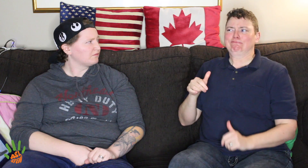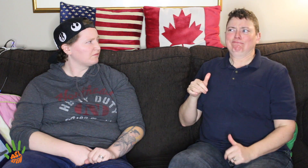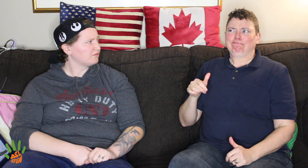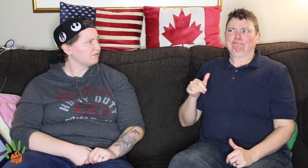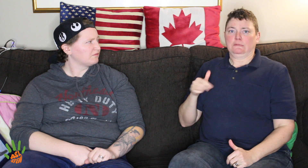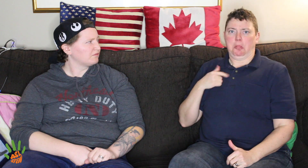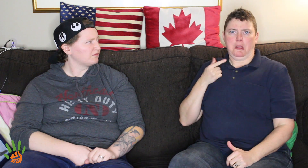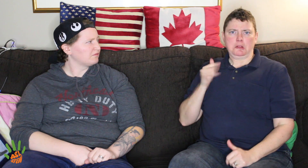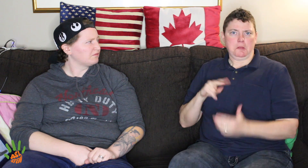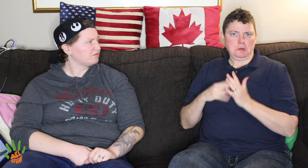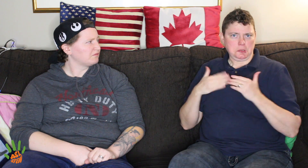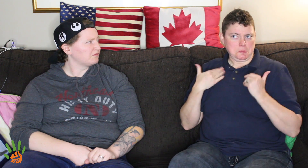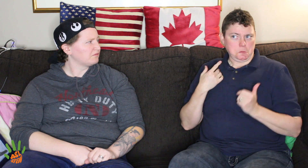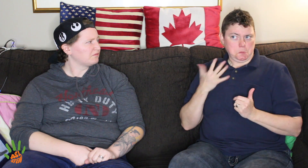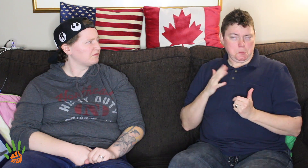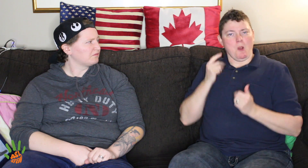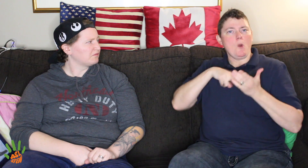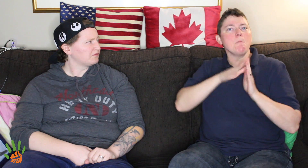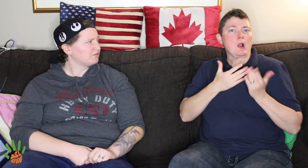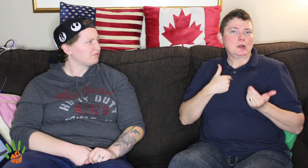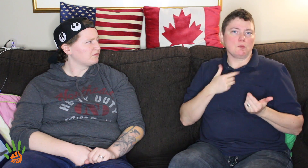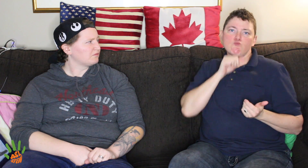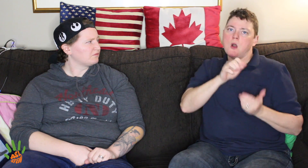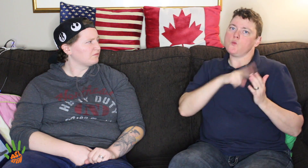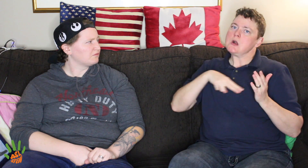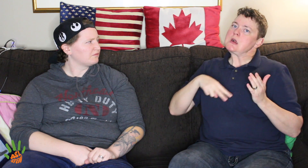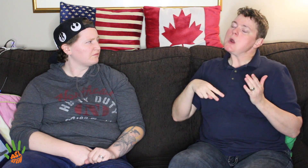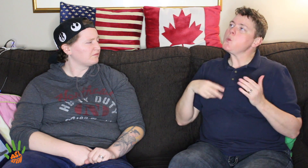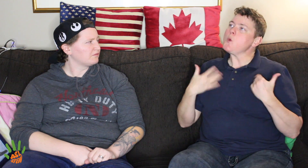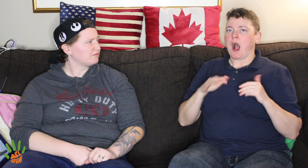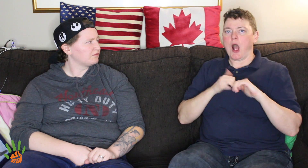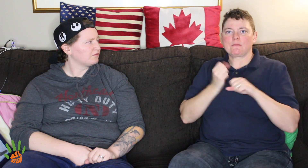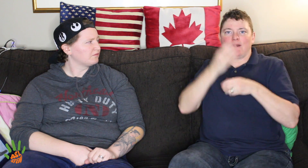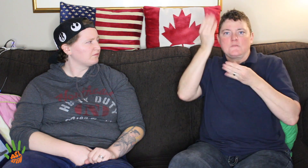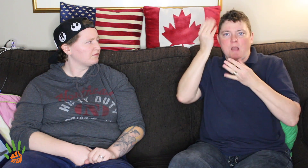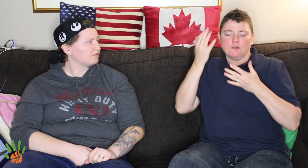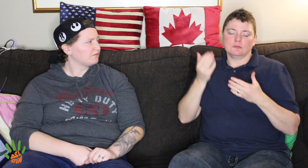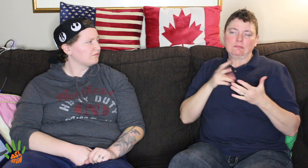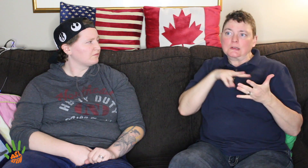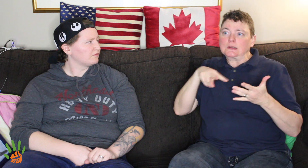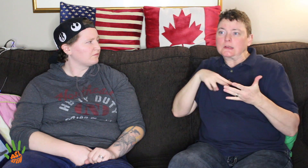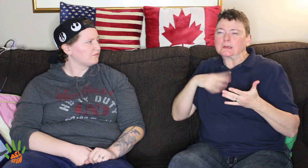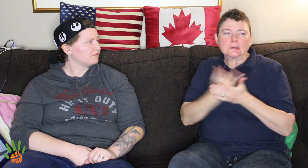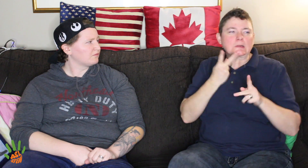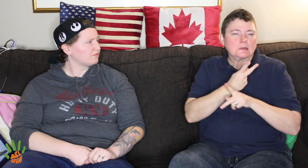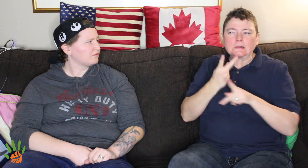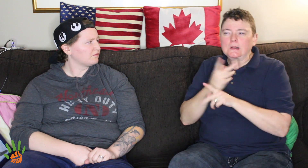and I thought... well I hadn't really read much about it until I finally got a book and read more and more about it.